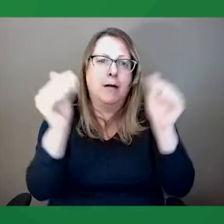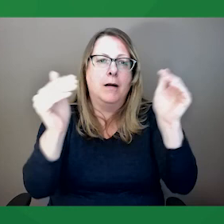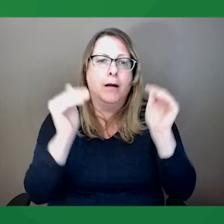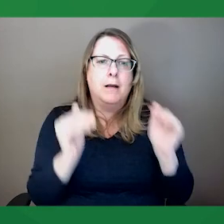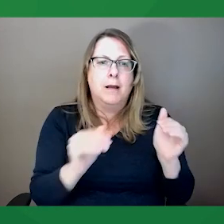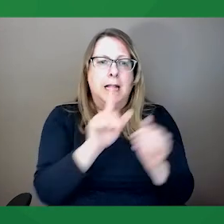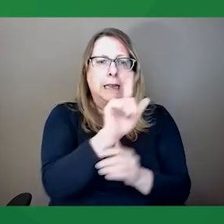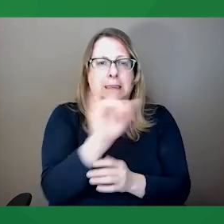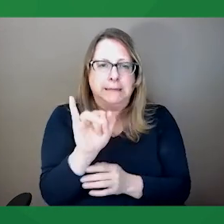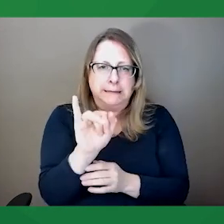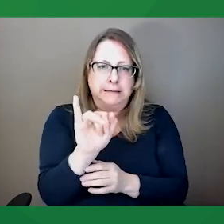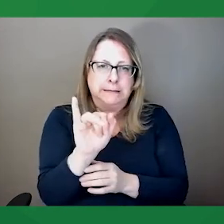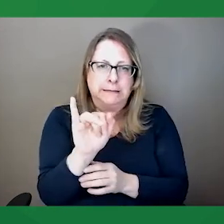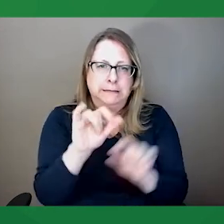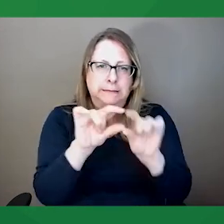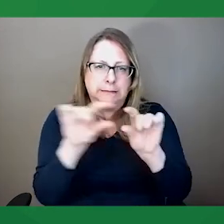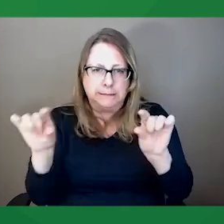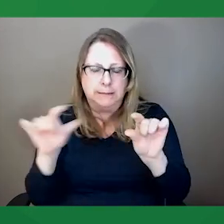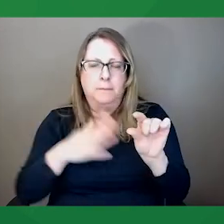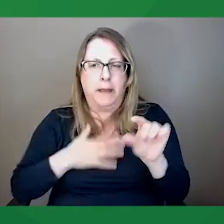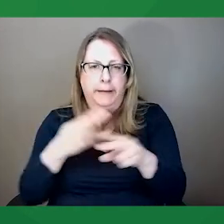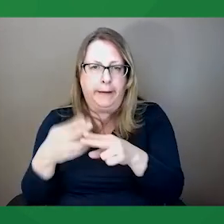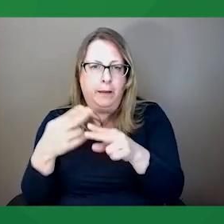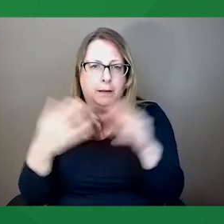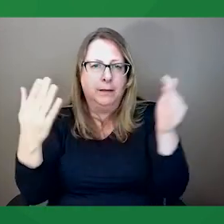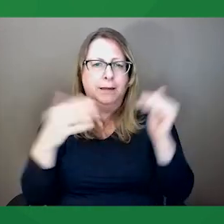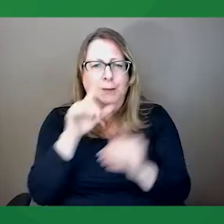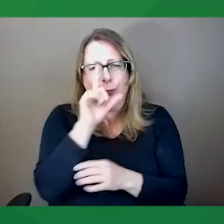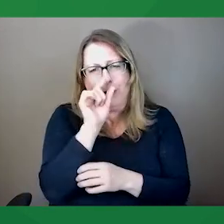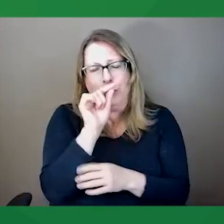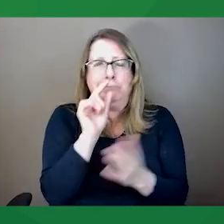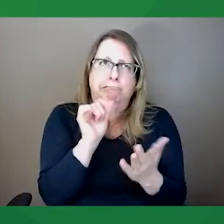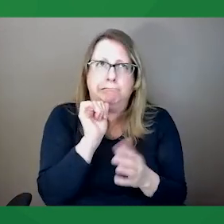super large, I'm sorry about that. Twitter, not that active,